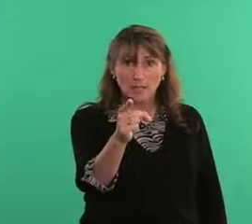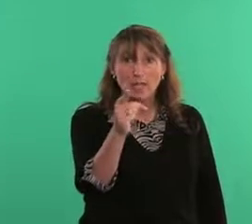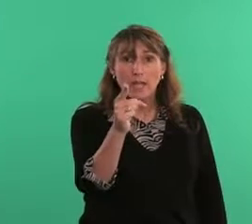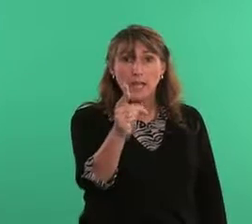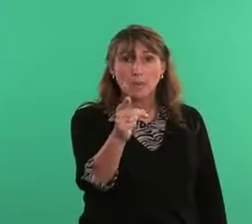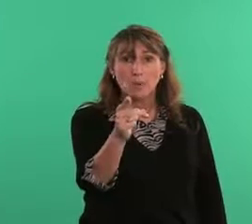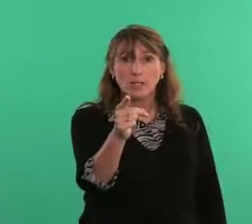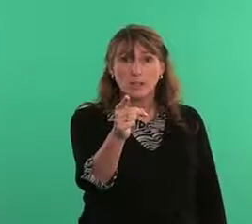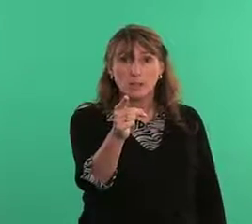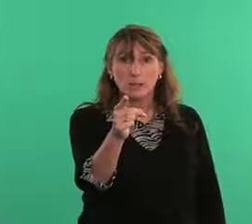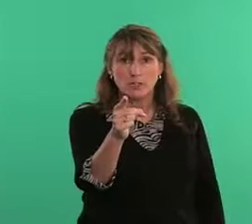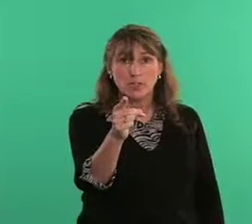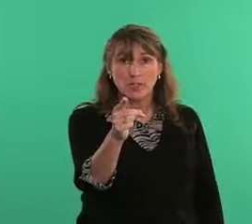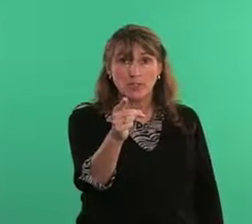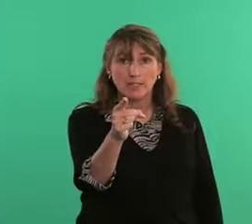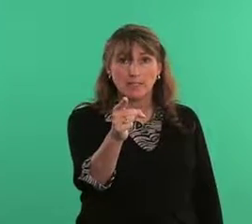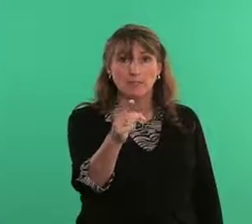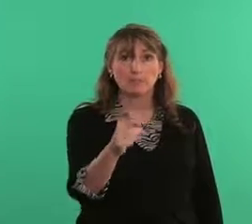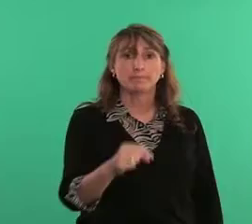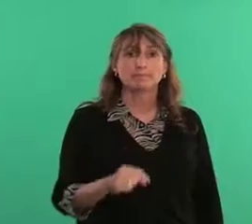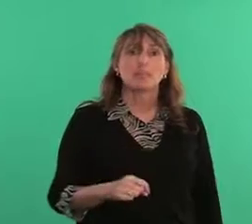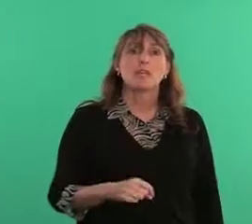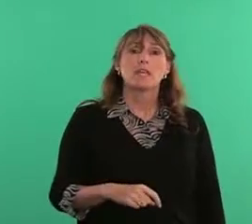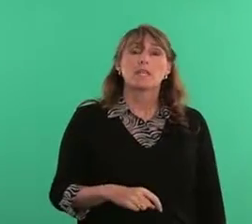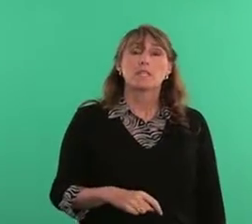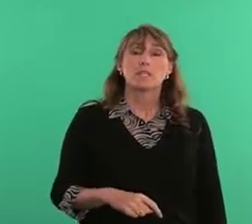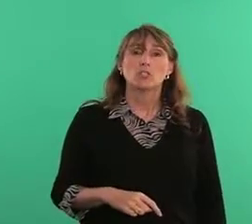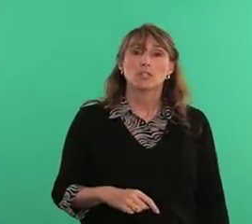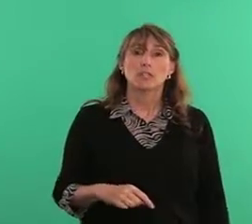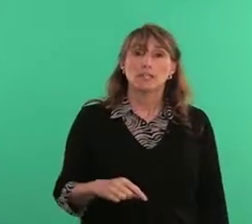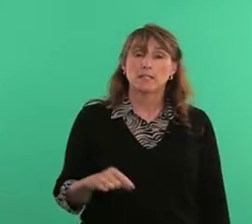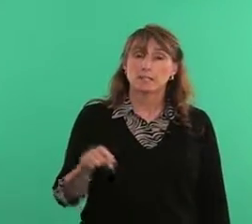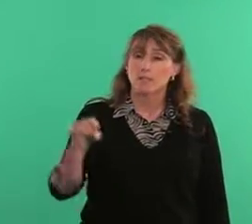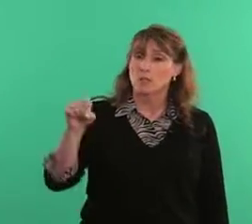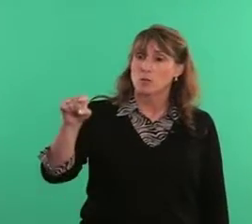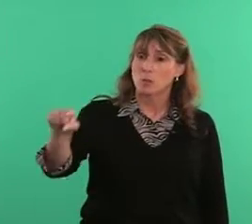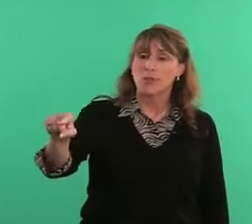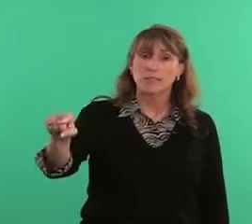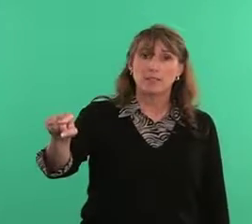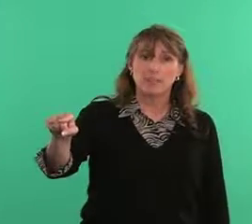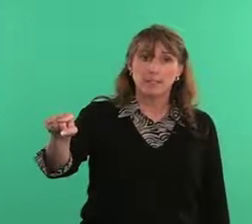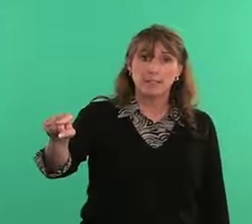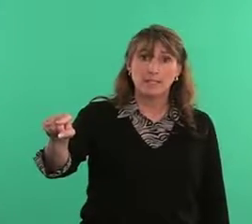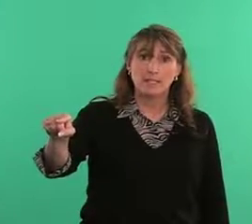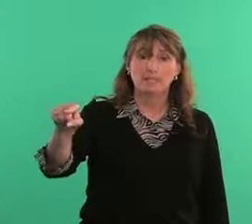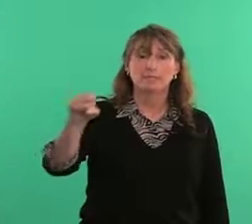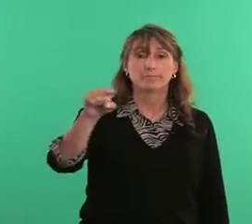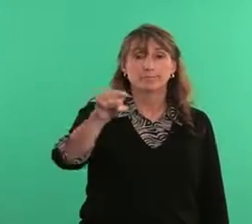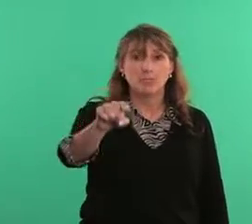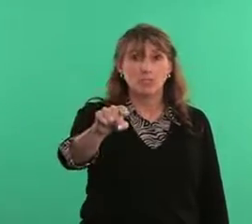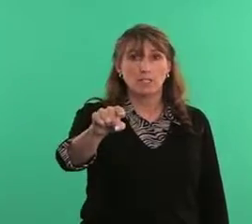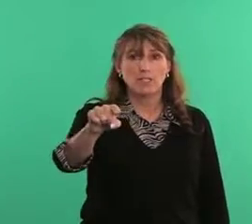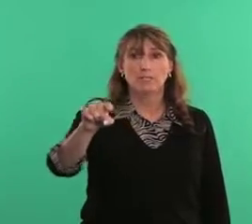and point to the person you're signing to he, she, it you point to the he the she